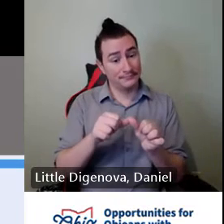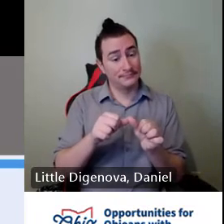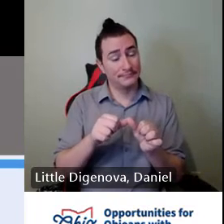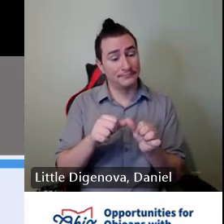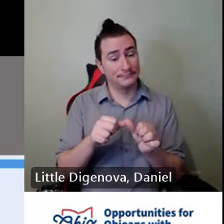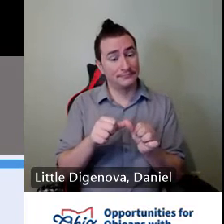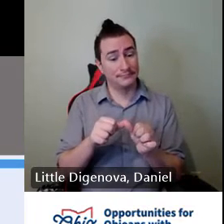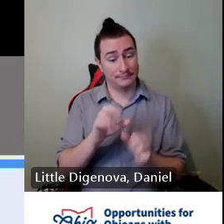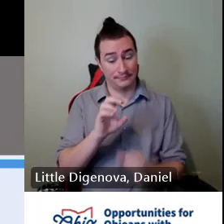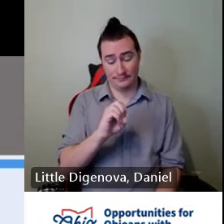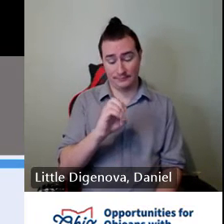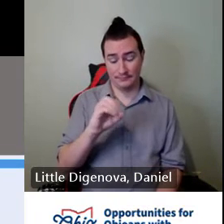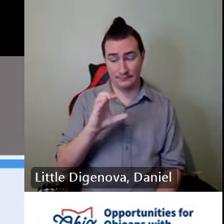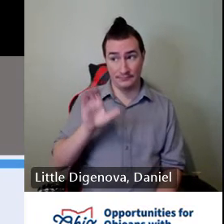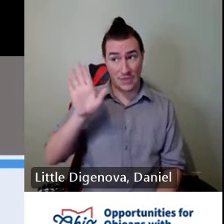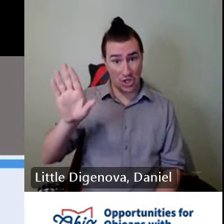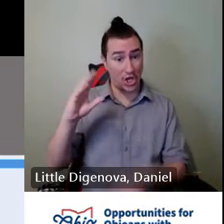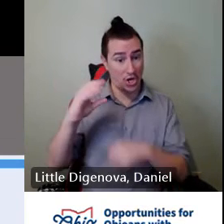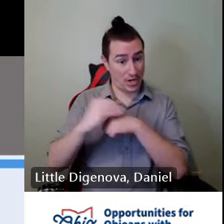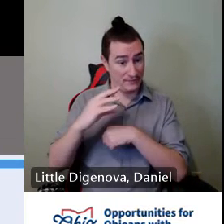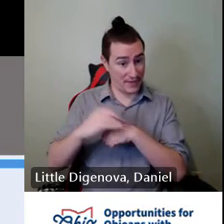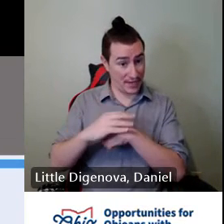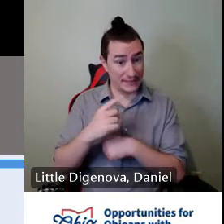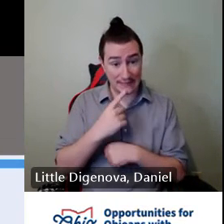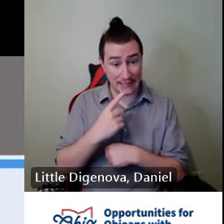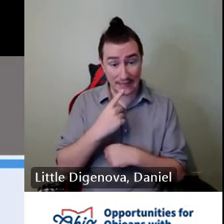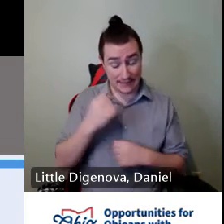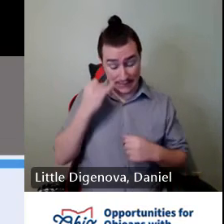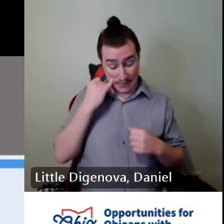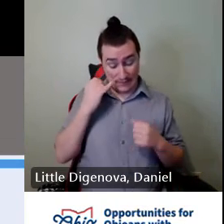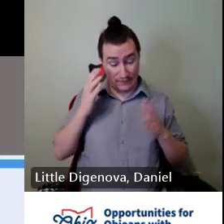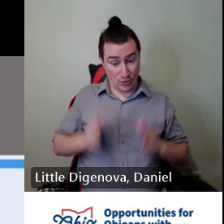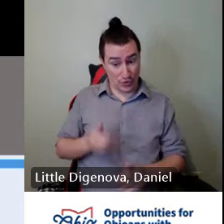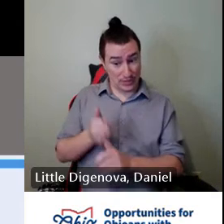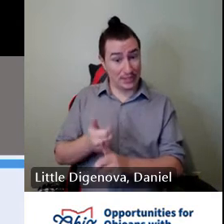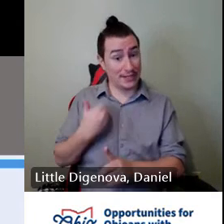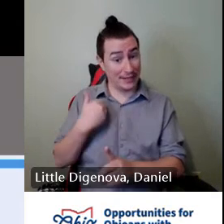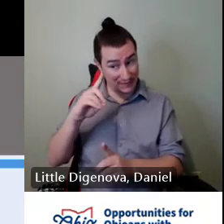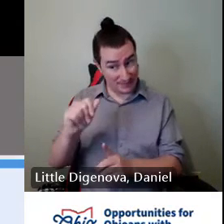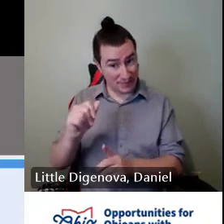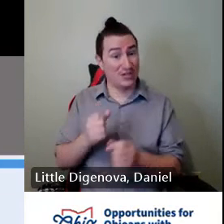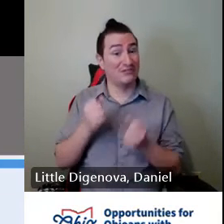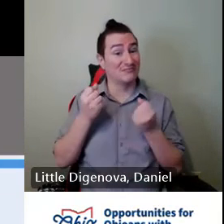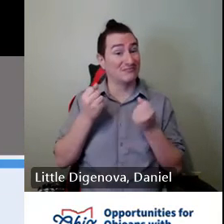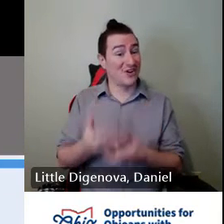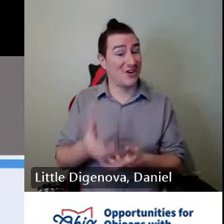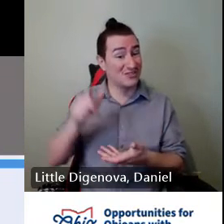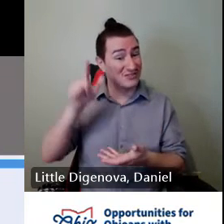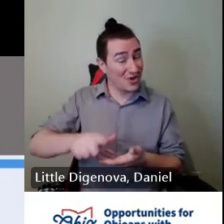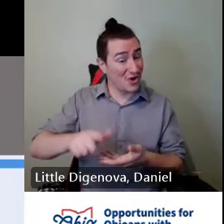the EOC, when an employee with a disability has low performance and requests a reasonable accommodation, one must be